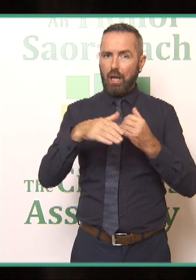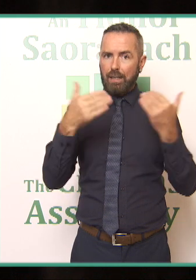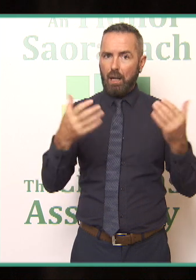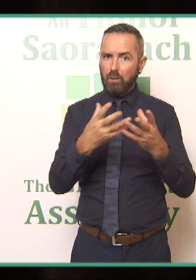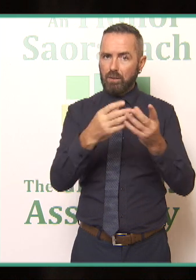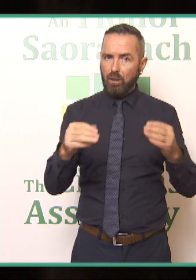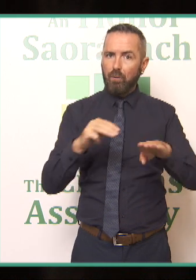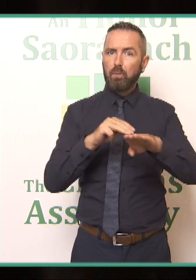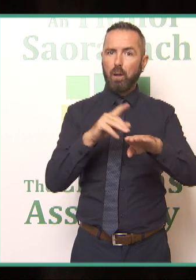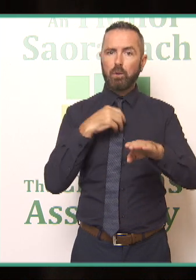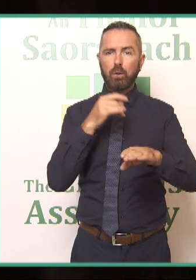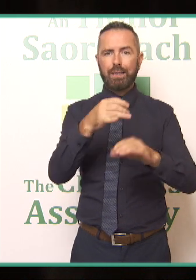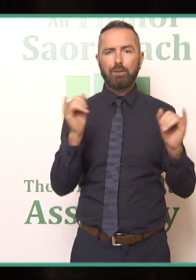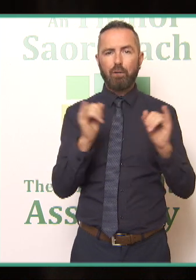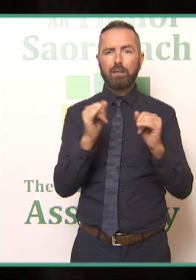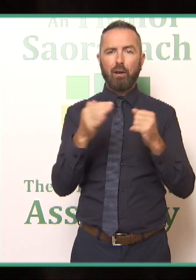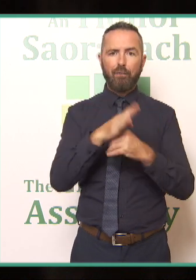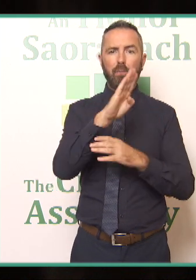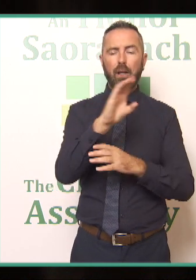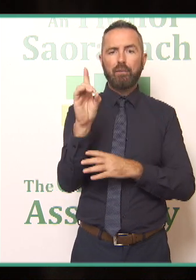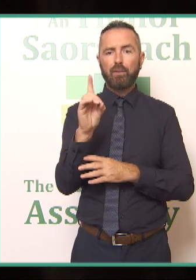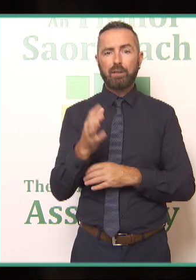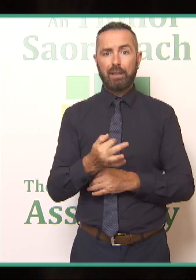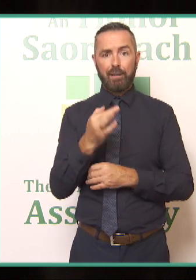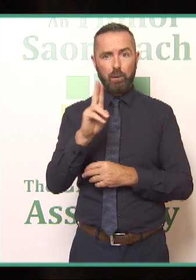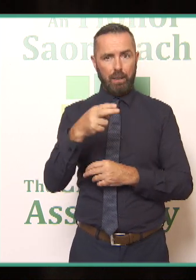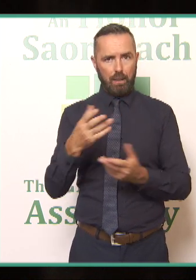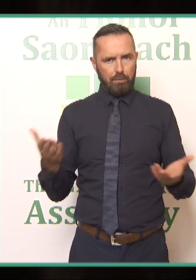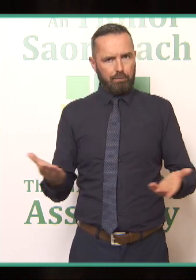biodiversity crisis that we have and if we can mobilize those farmers at scale we can do anything